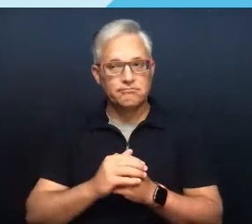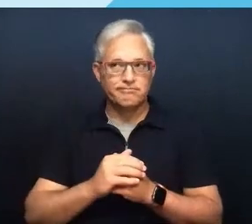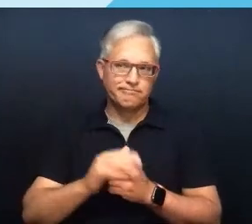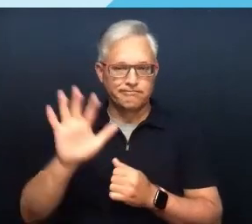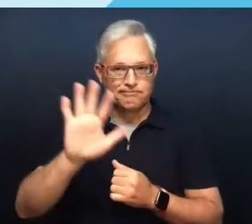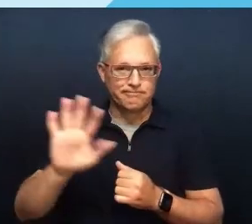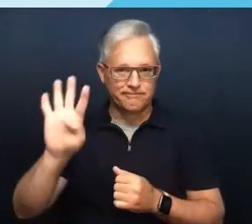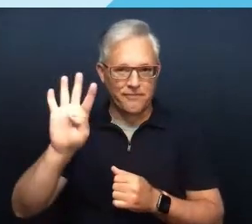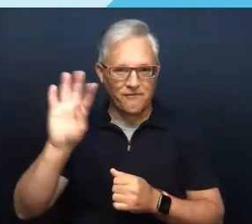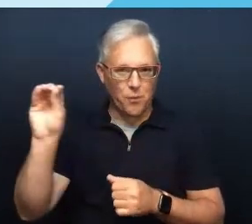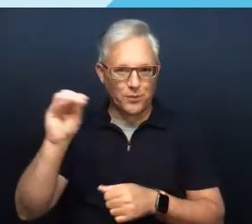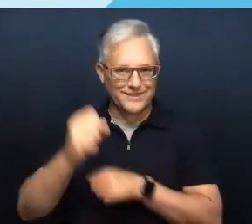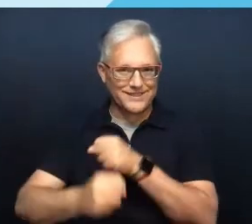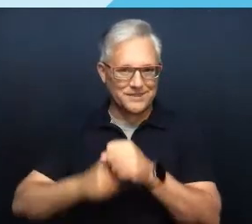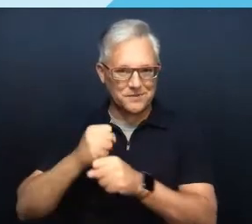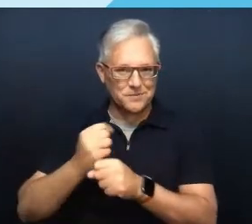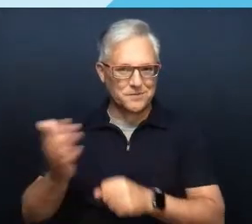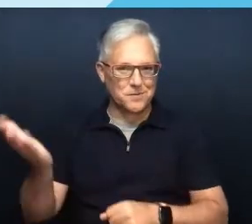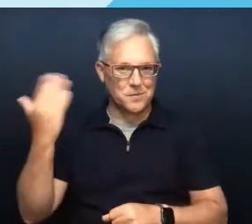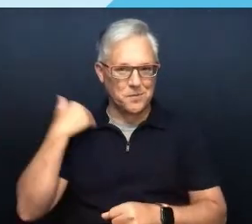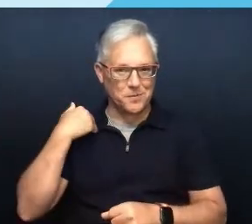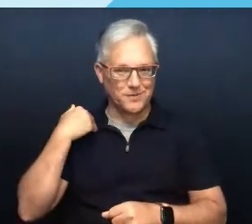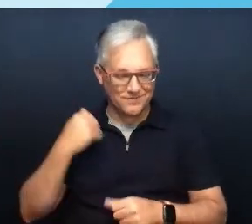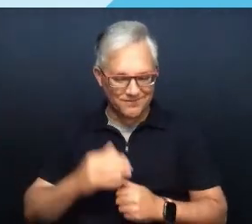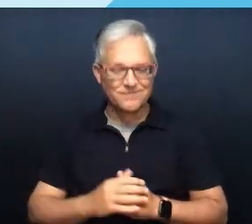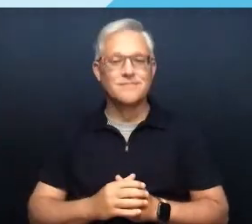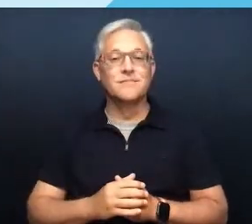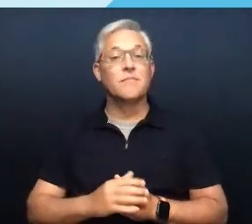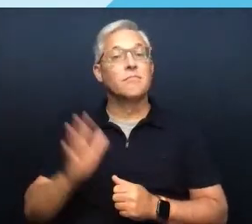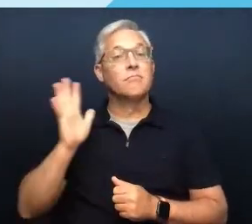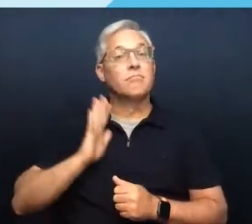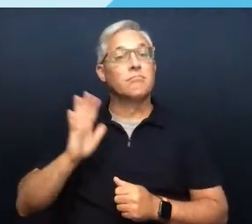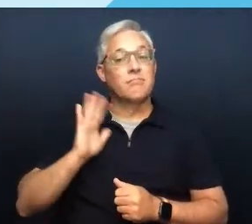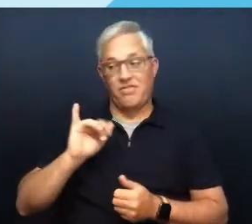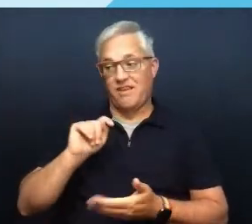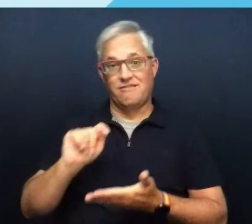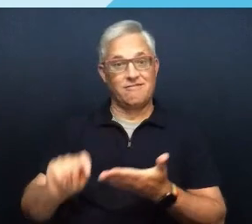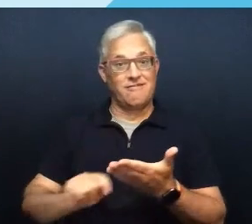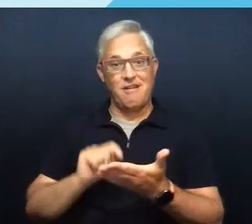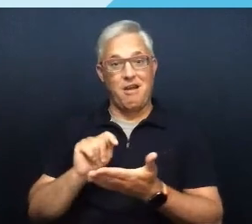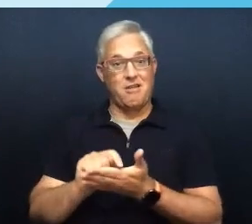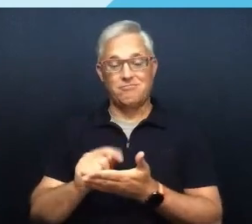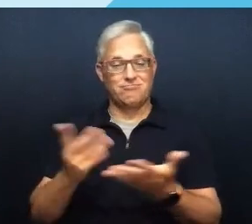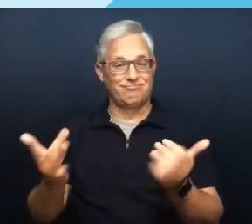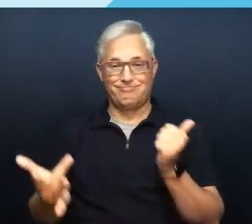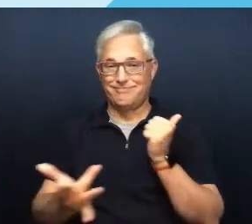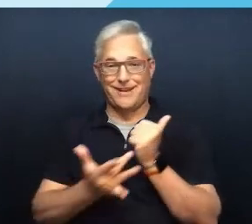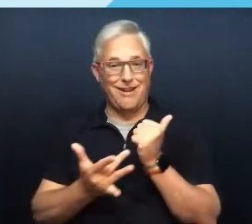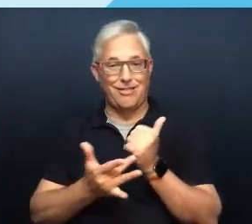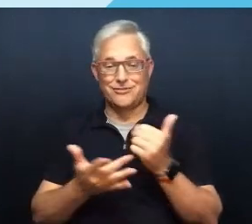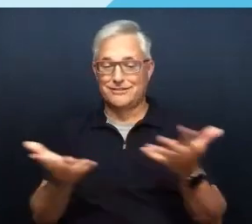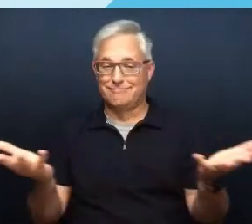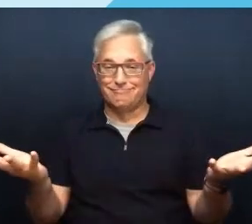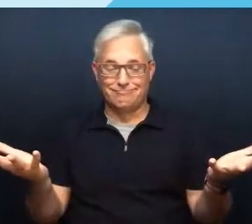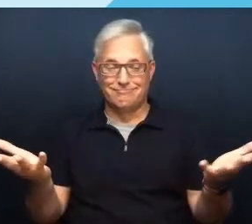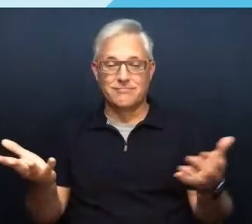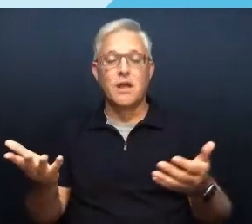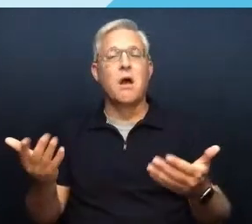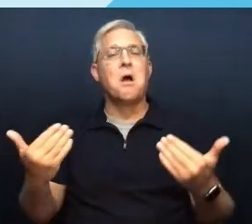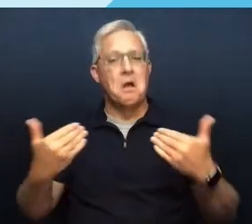wasn't the technology we have now with respect to computers. There were computers but the technology wasn't there